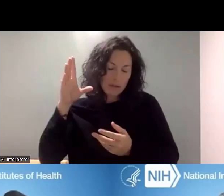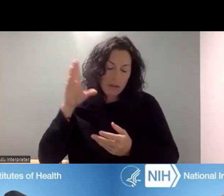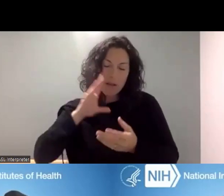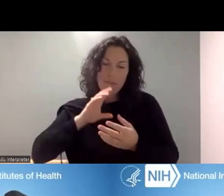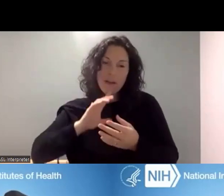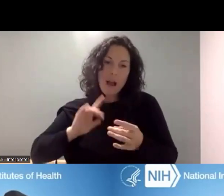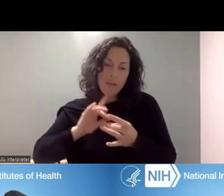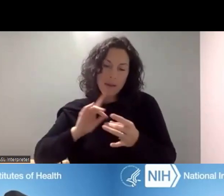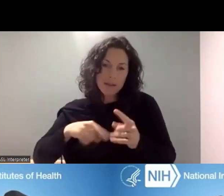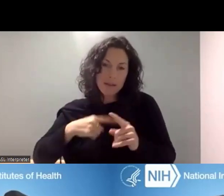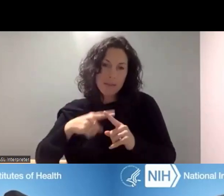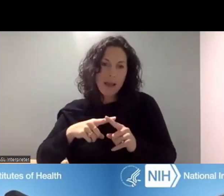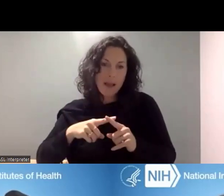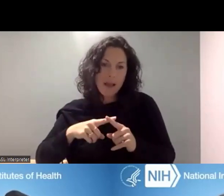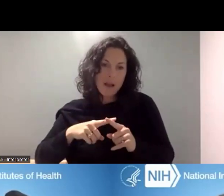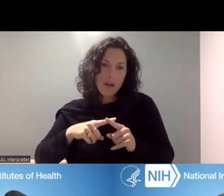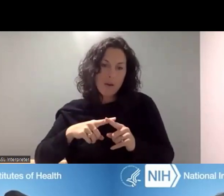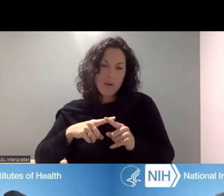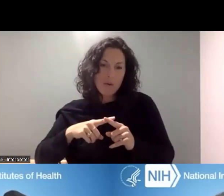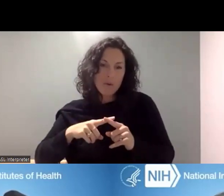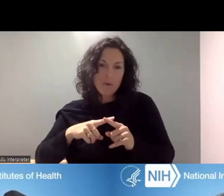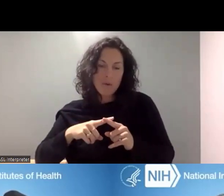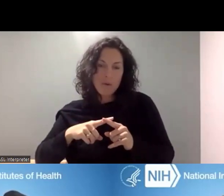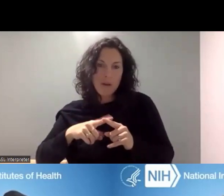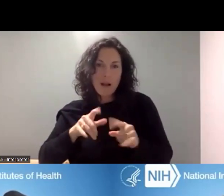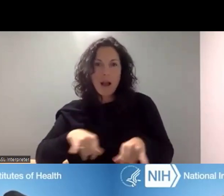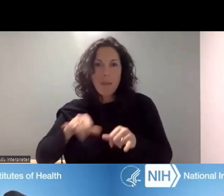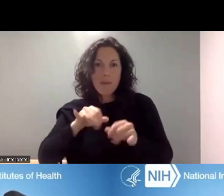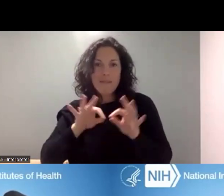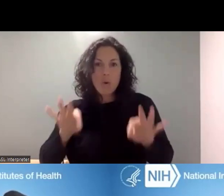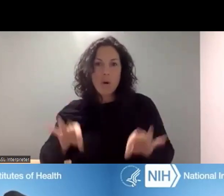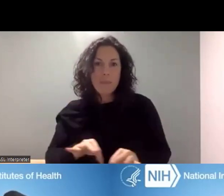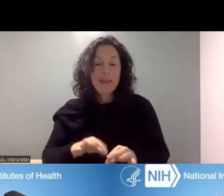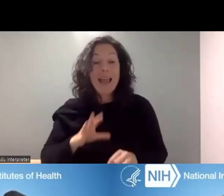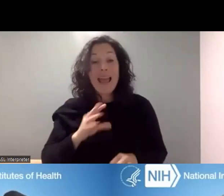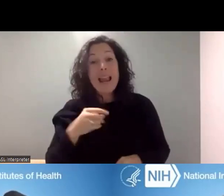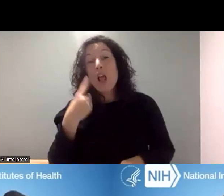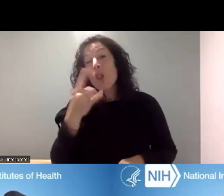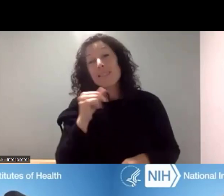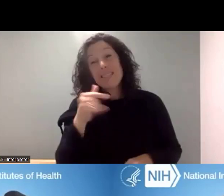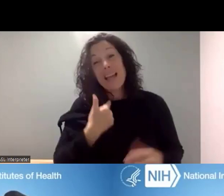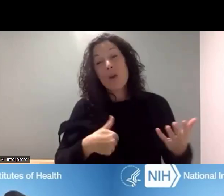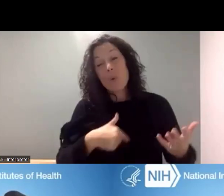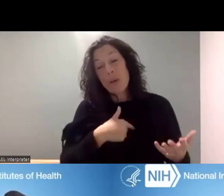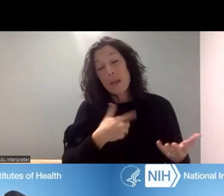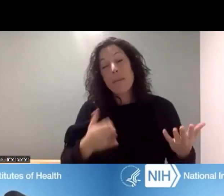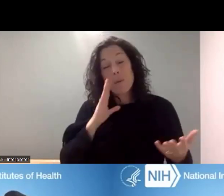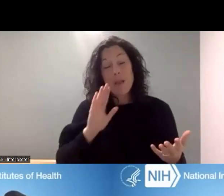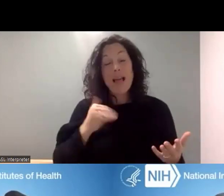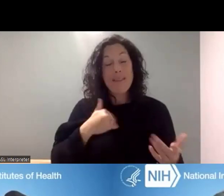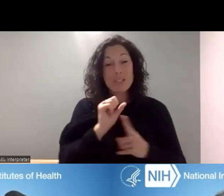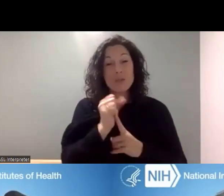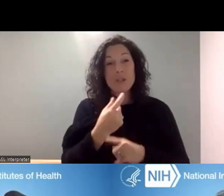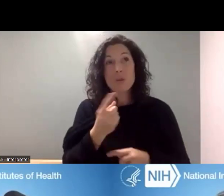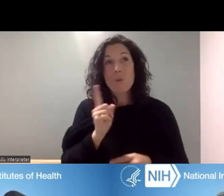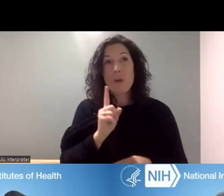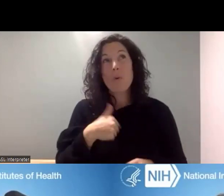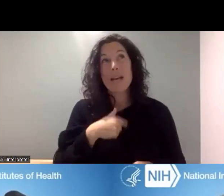regarding the common form, and it looks like we might be in the situation where we should be thinking about doing that.